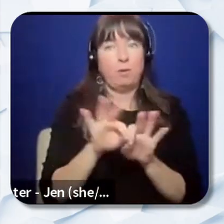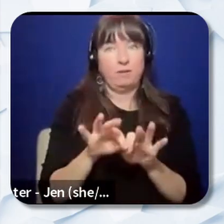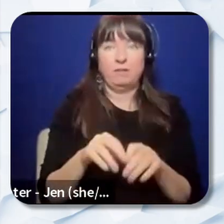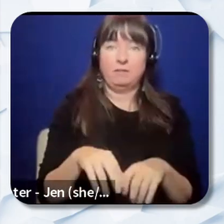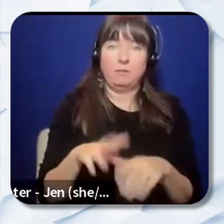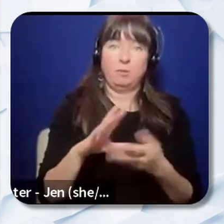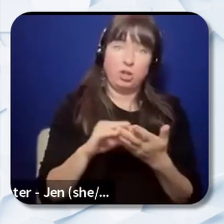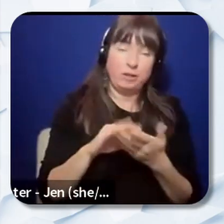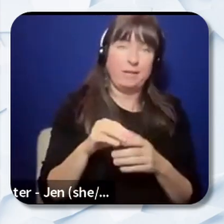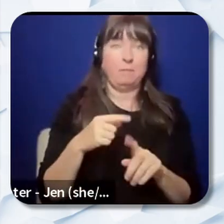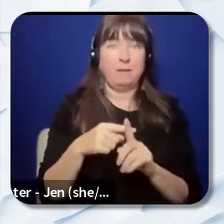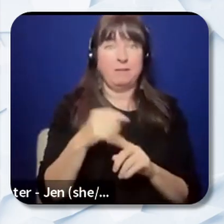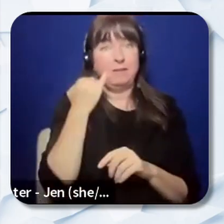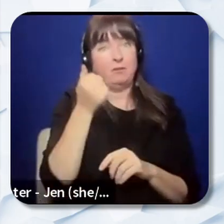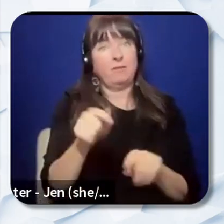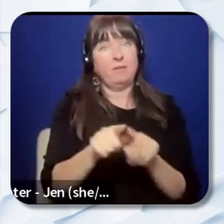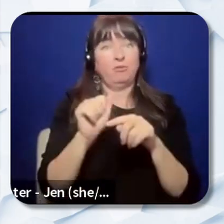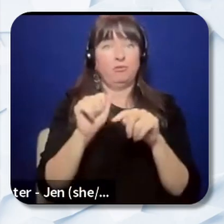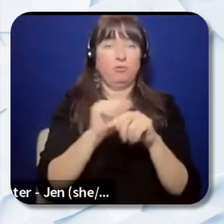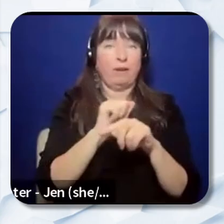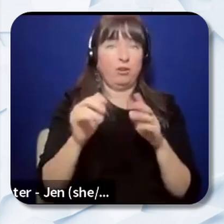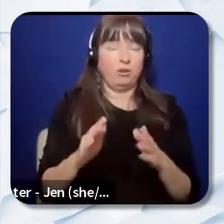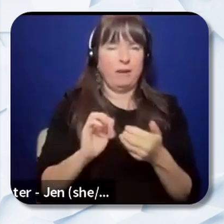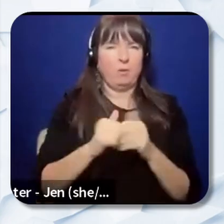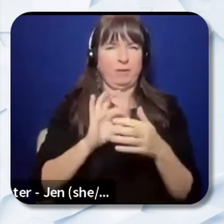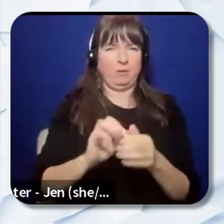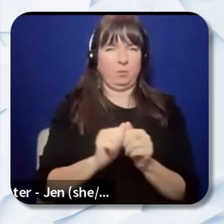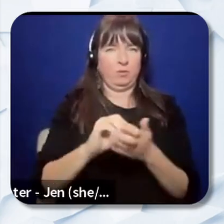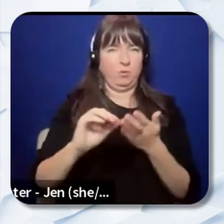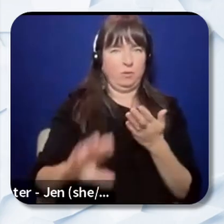we need to connect with not only the students but our our adults too right? We all need to